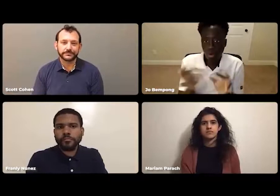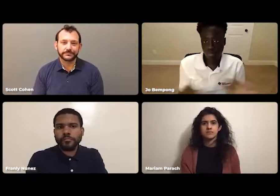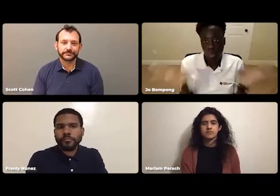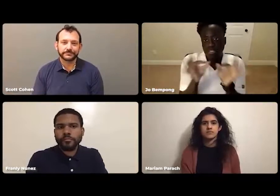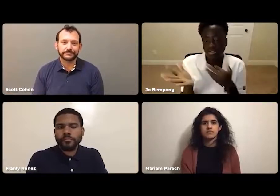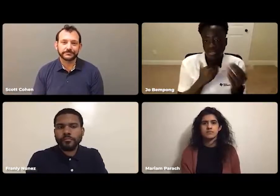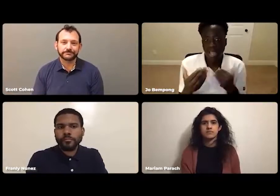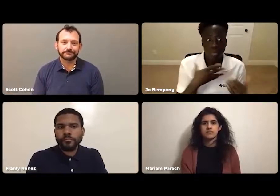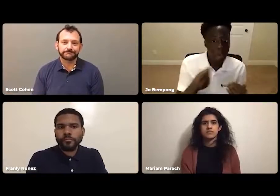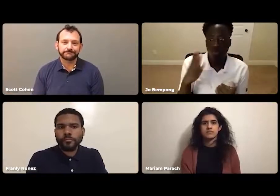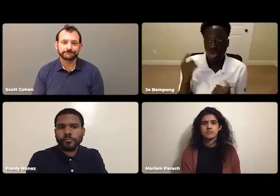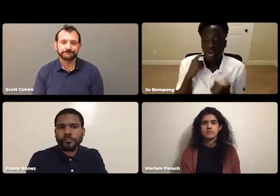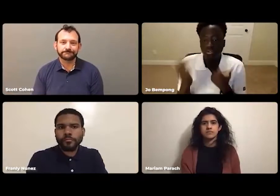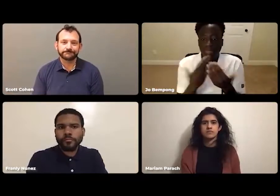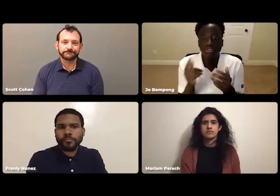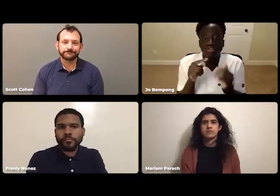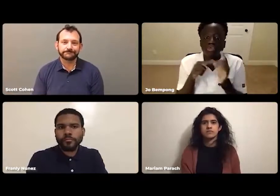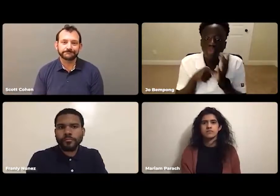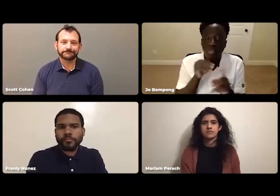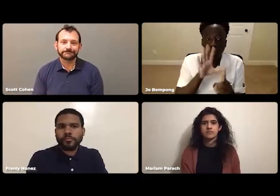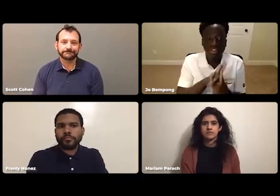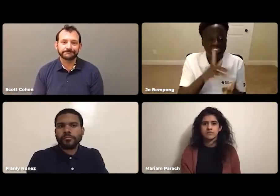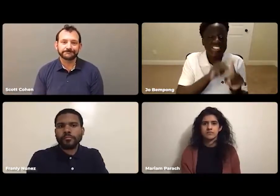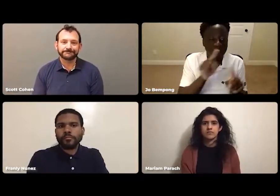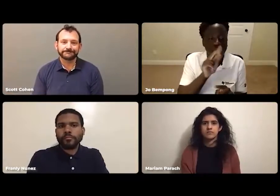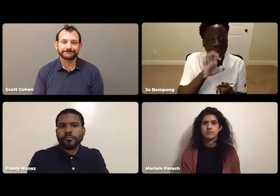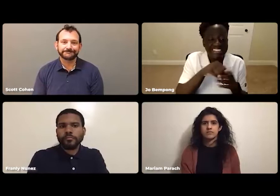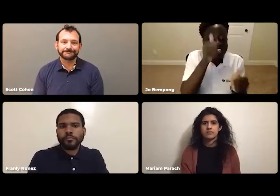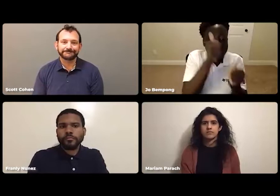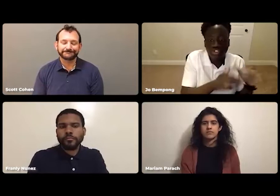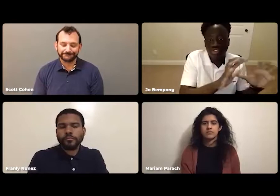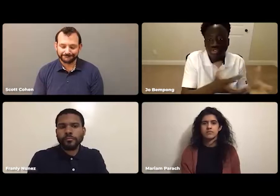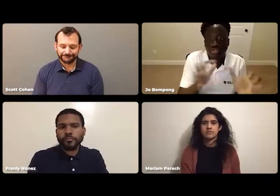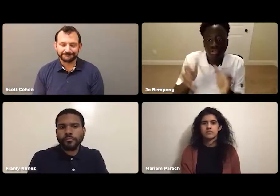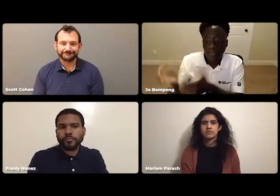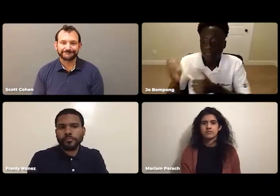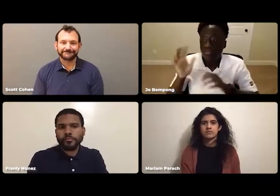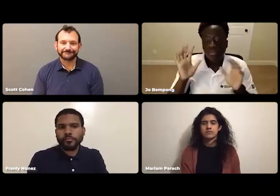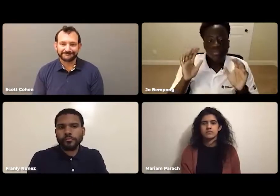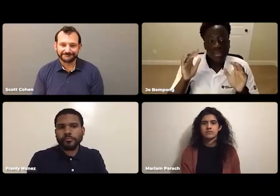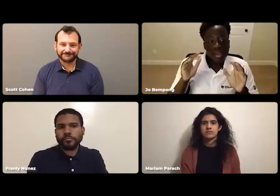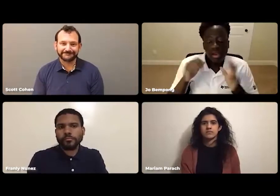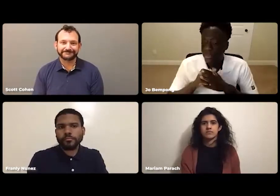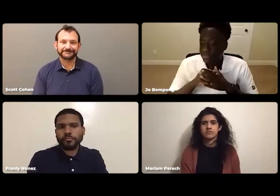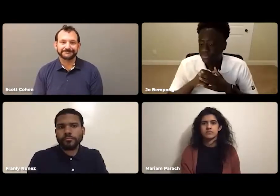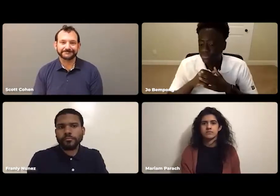Regardless, all people of color are worthy of whatever color job they want.